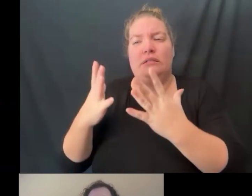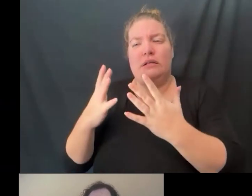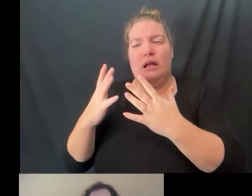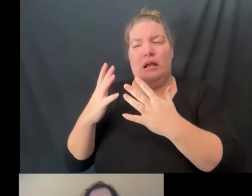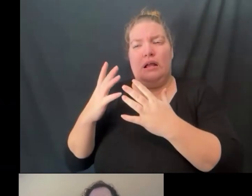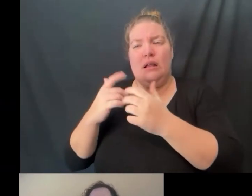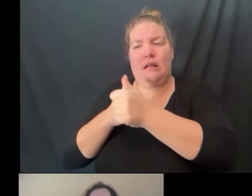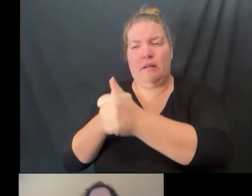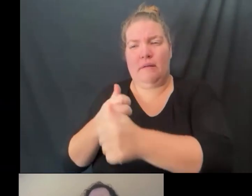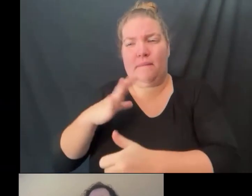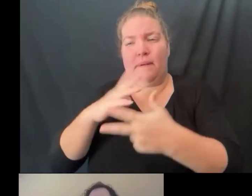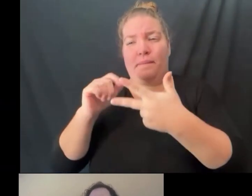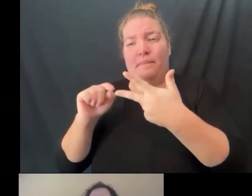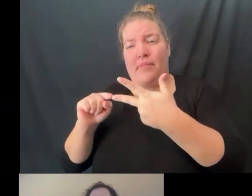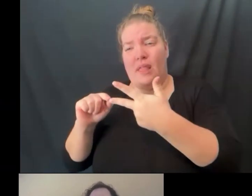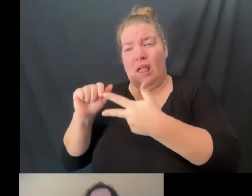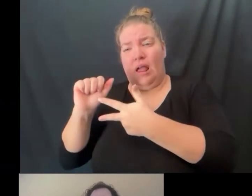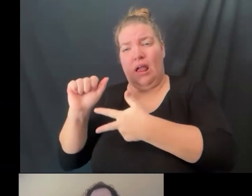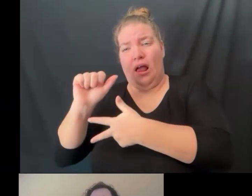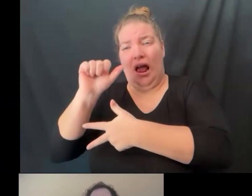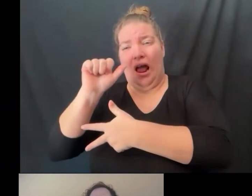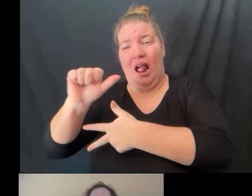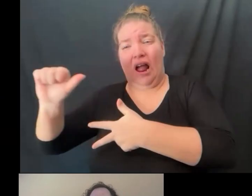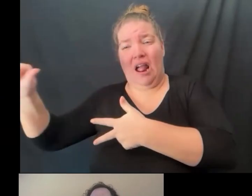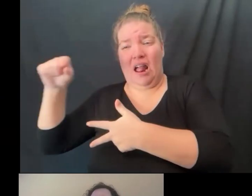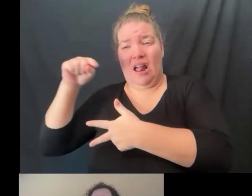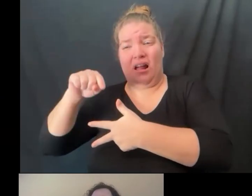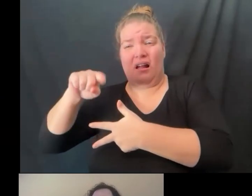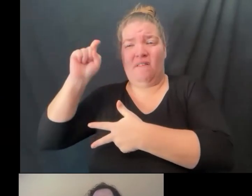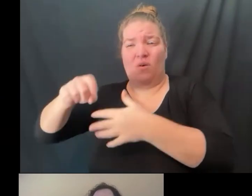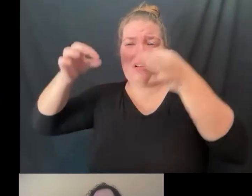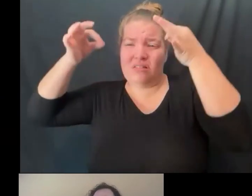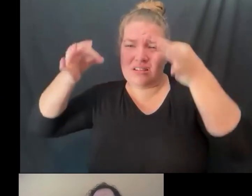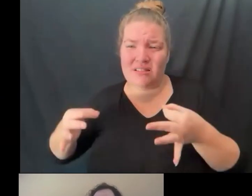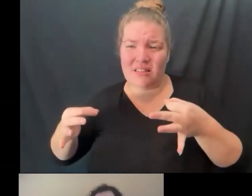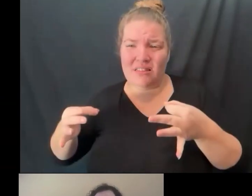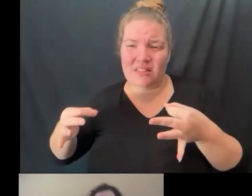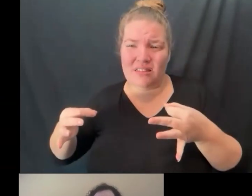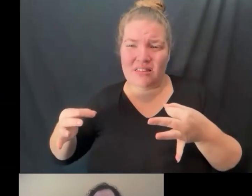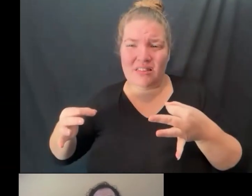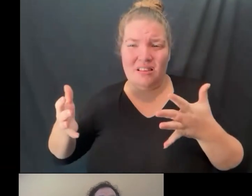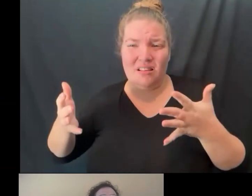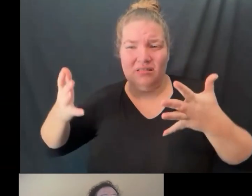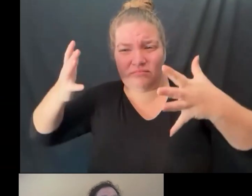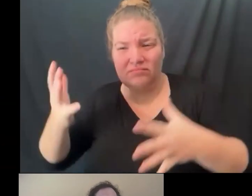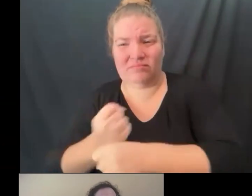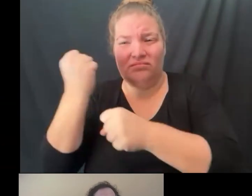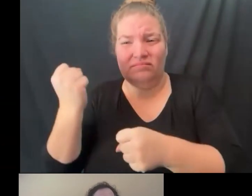And I promise you, we can find a way to do it without trade offs when we're at the AA level. But at the AAA level, there intentionally are trade offs.